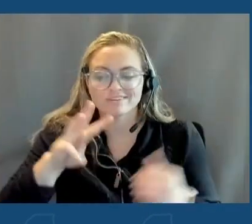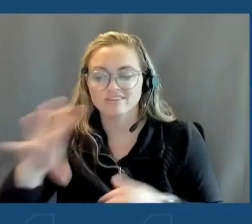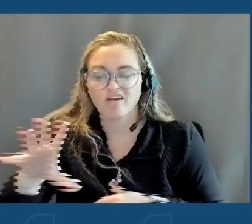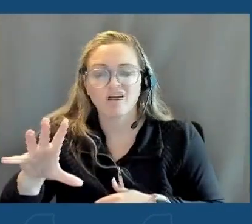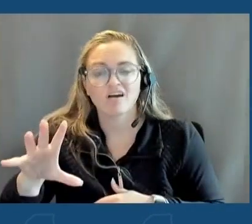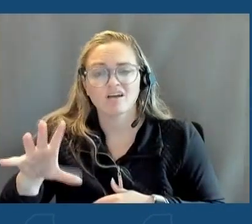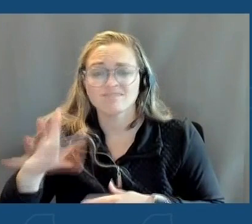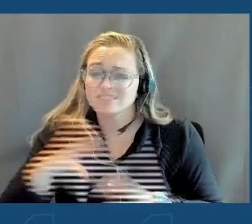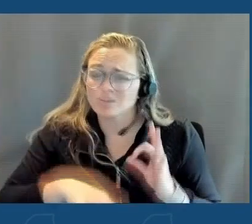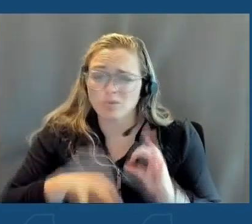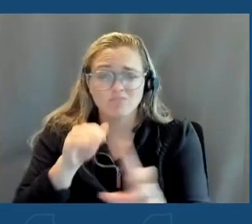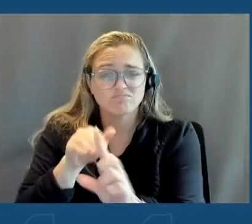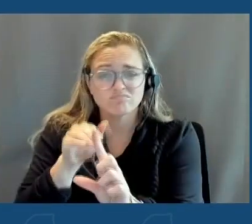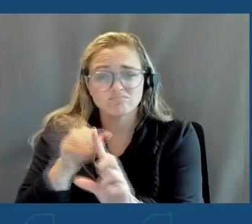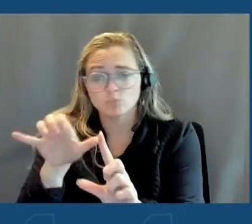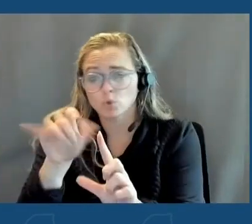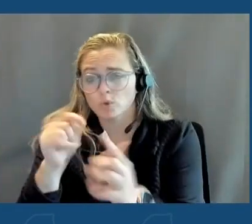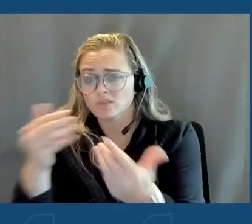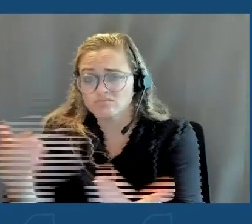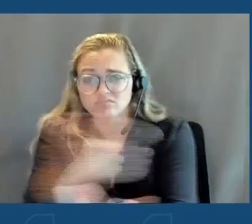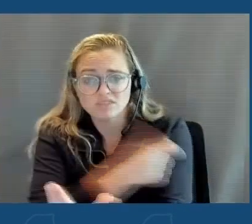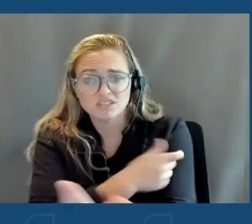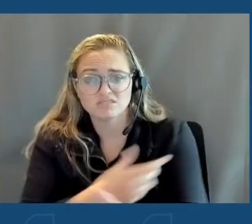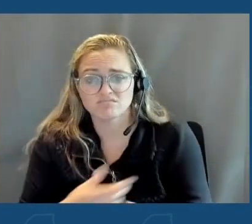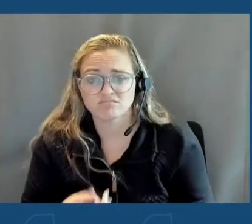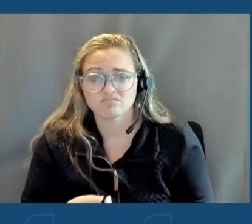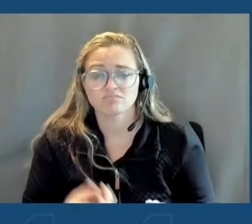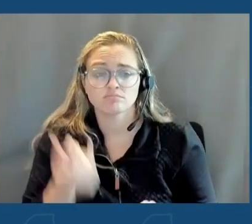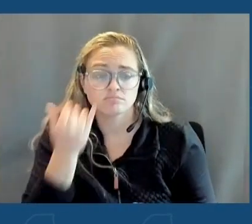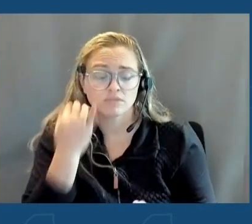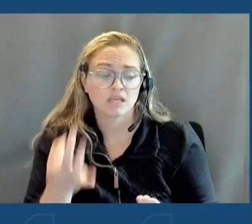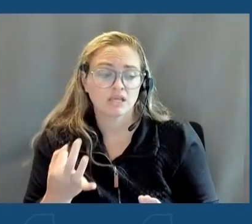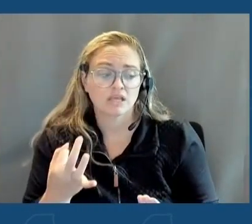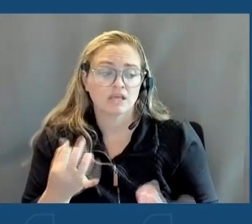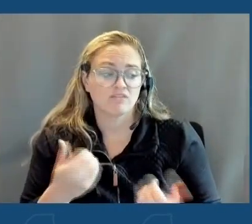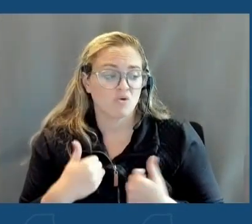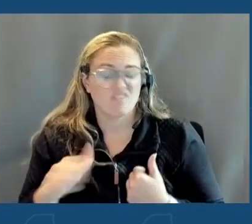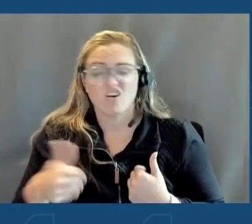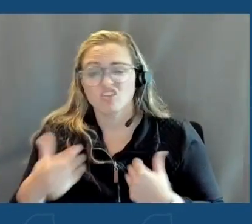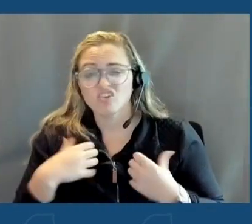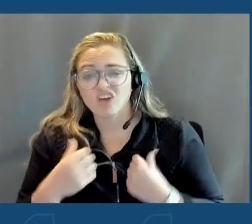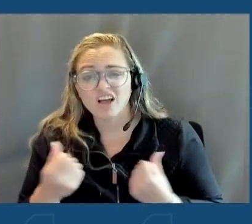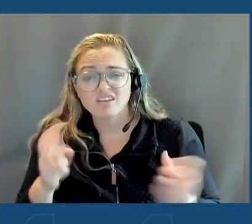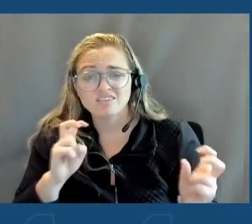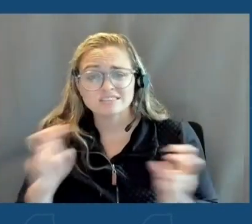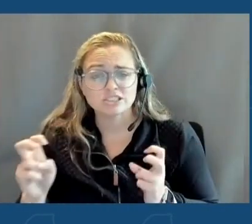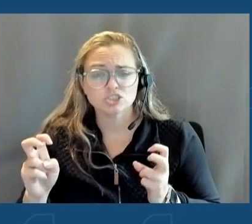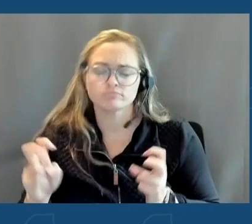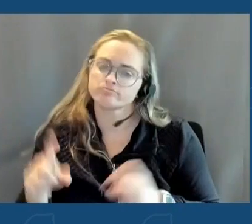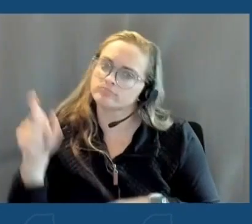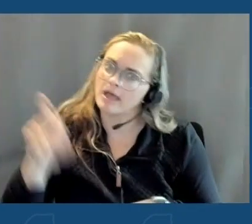HOSPITALIZATION RATE IS HIGH. I NEED YOUNGER ADULTS TO TALK TO THEIR PARENTS AND ENCOURAGE THEM, IF THEIR PARENTS ARE OVER